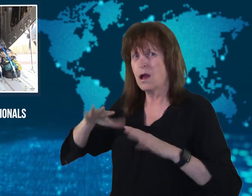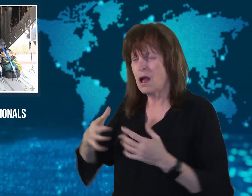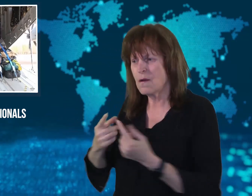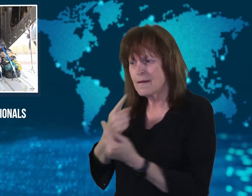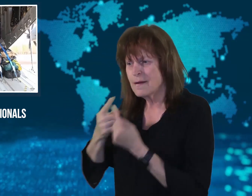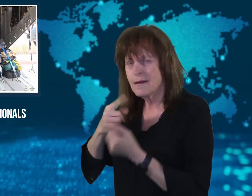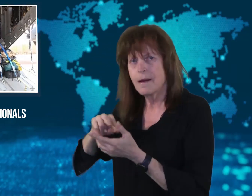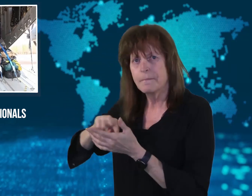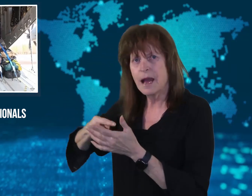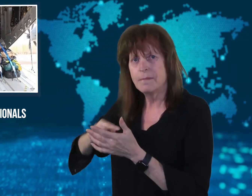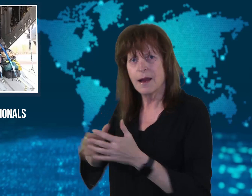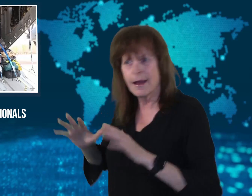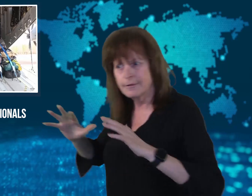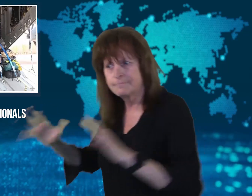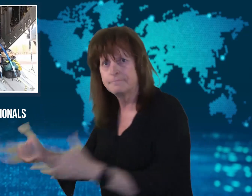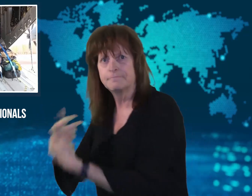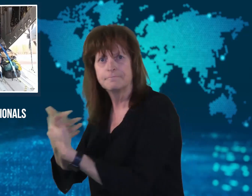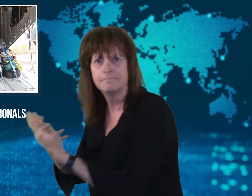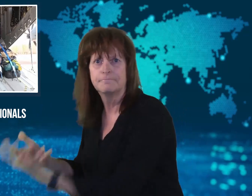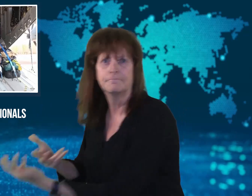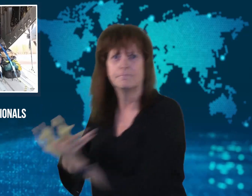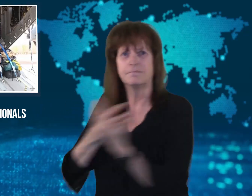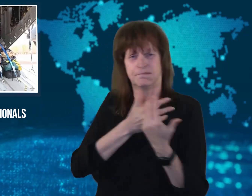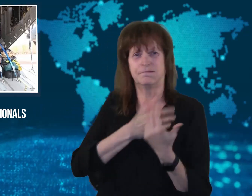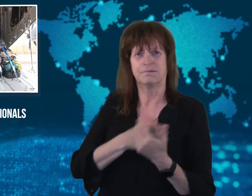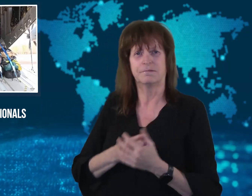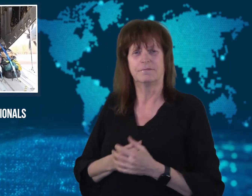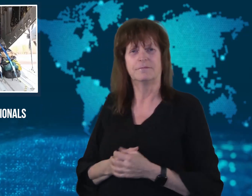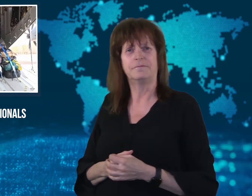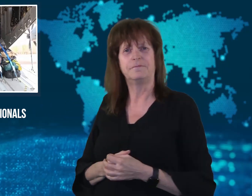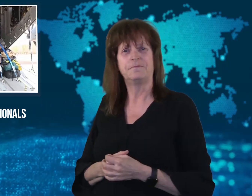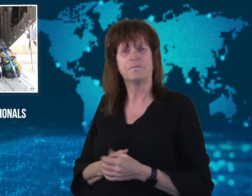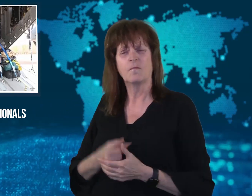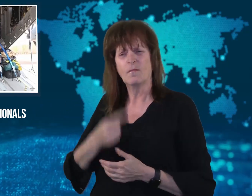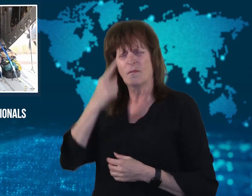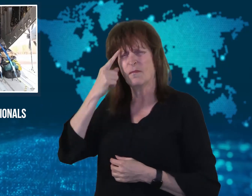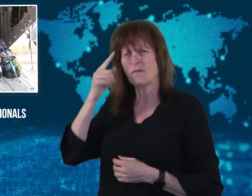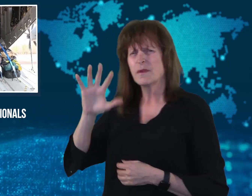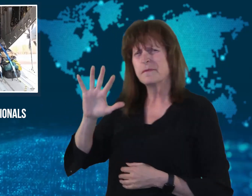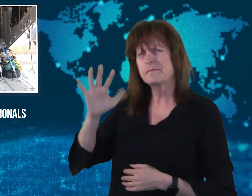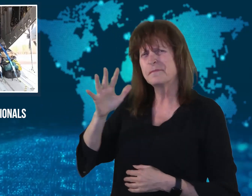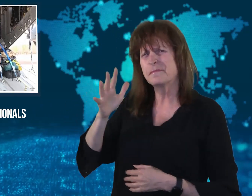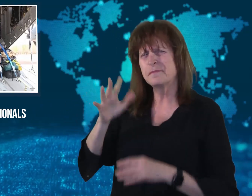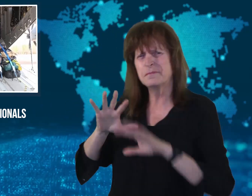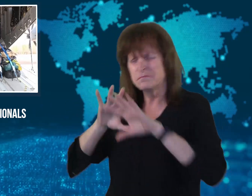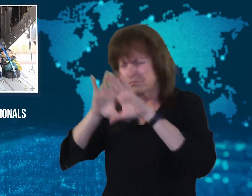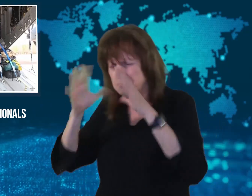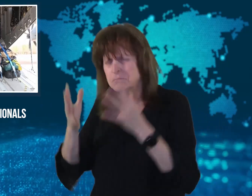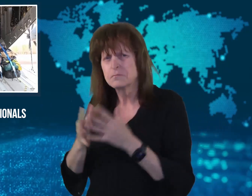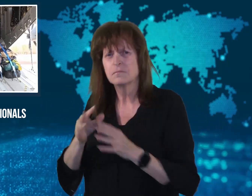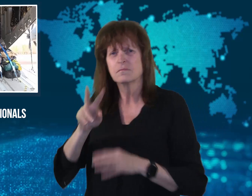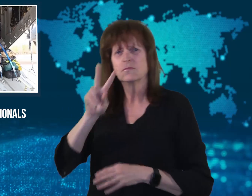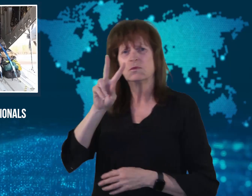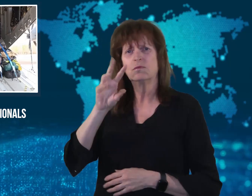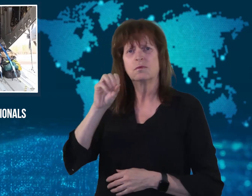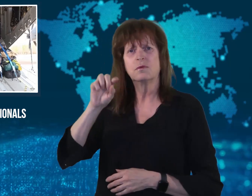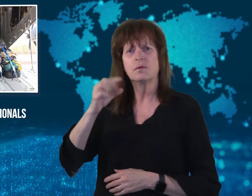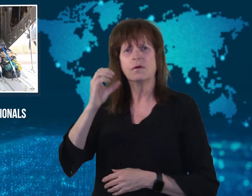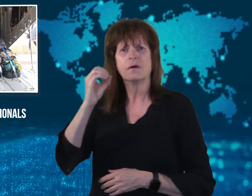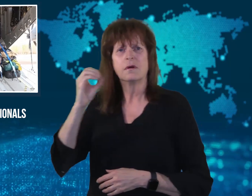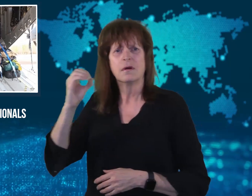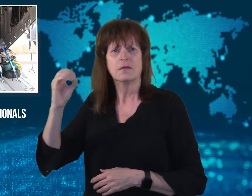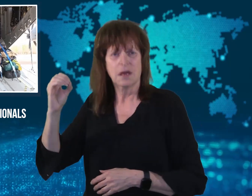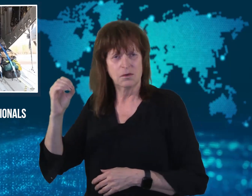coordinate rescue efforts.